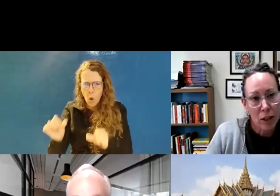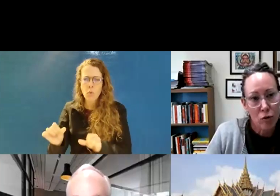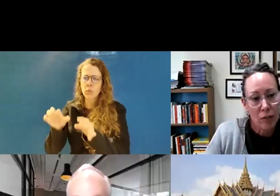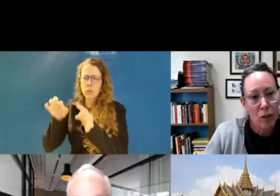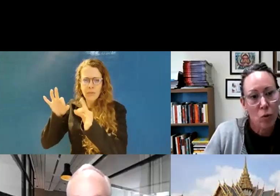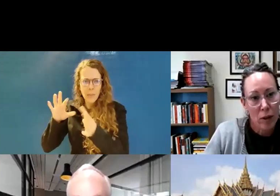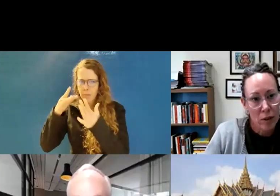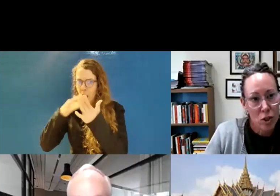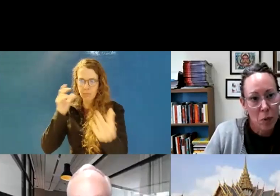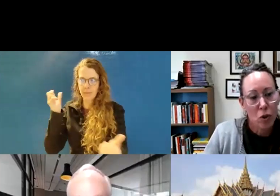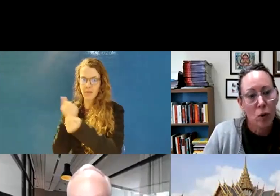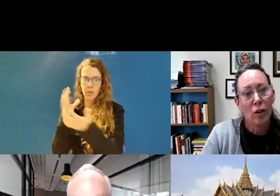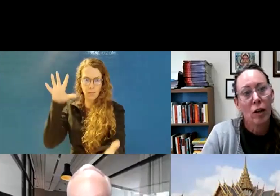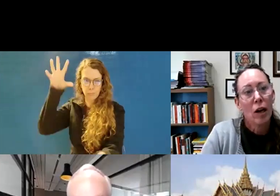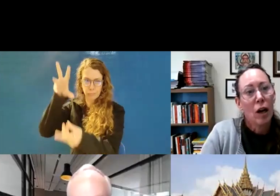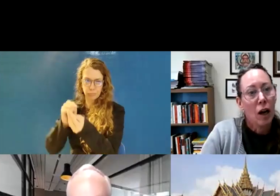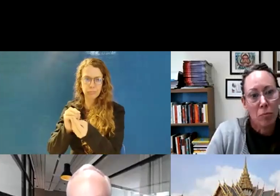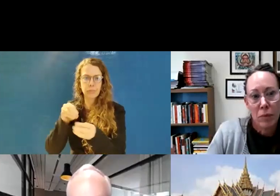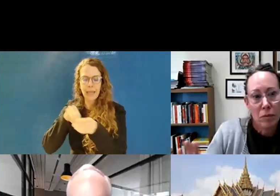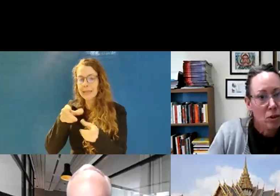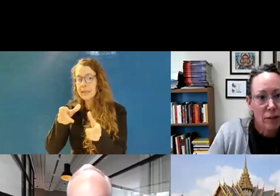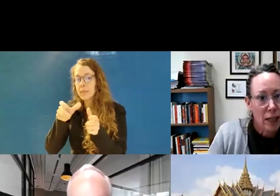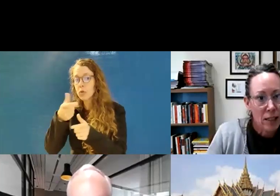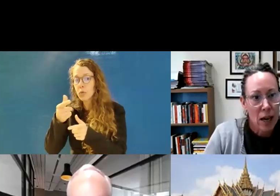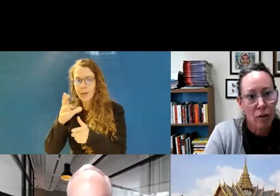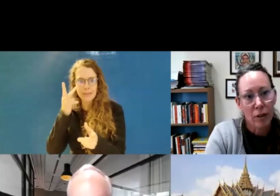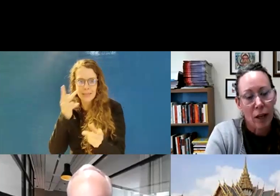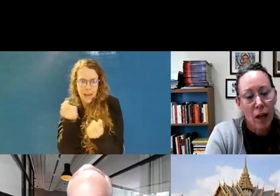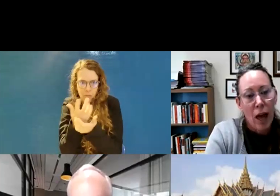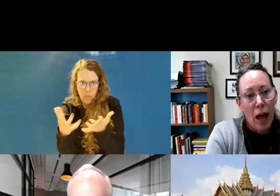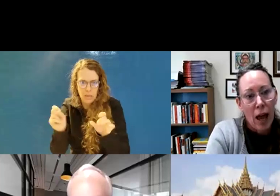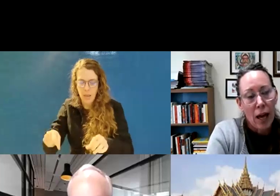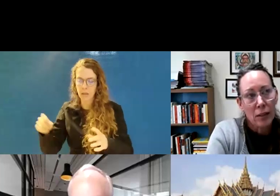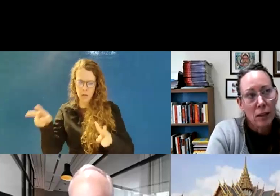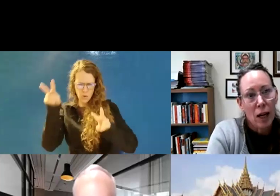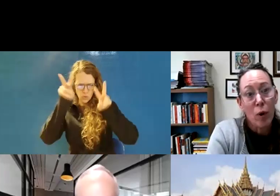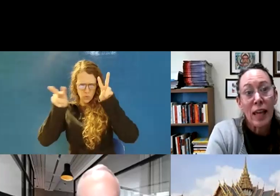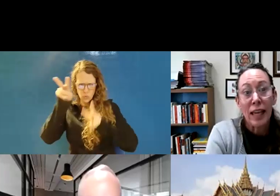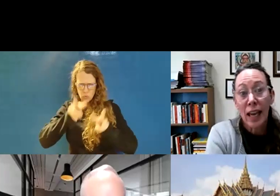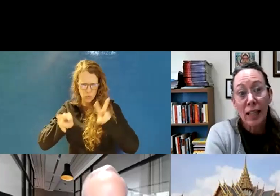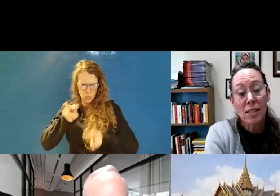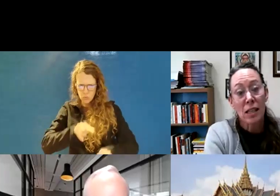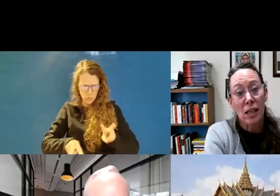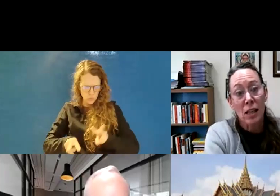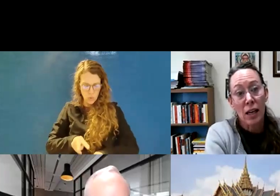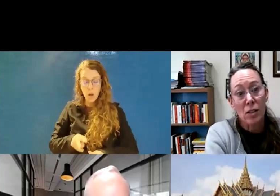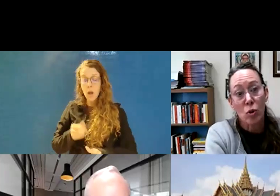that you've given within the SpeedGrader, they can see everything. And what they can't see is